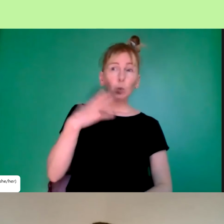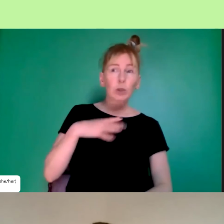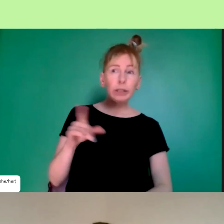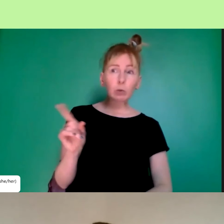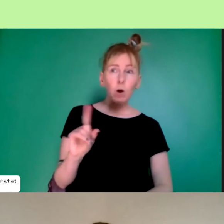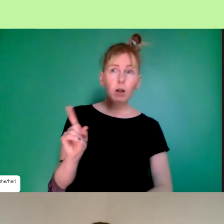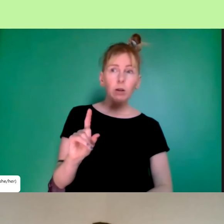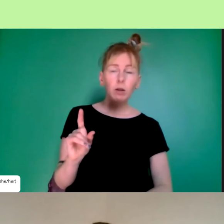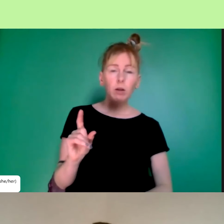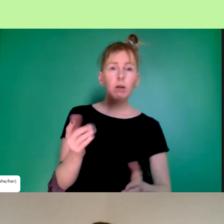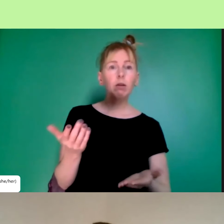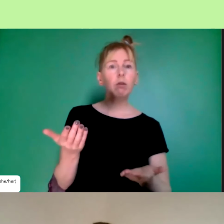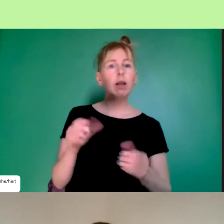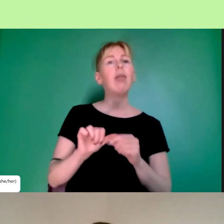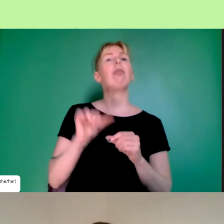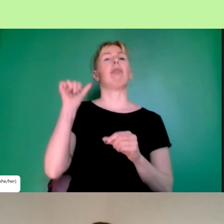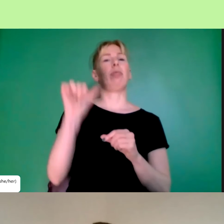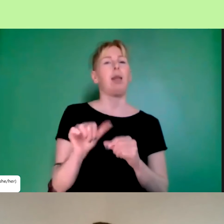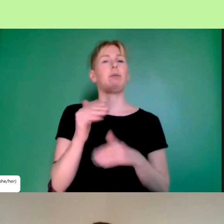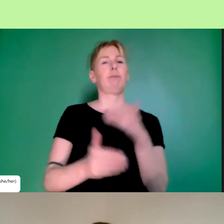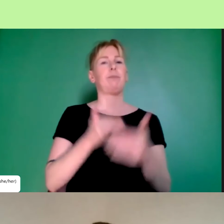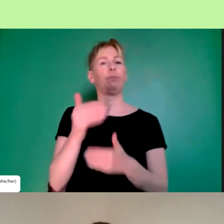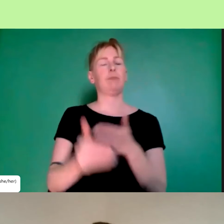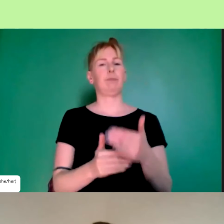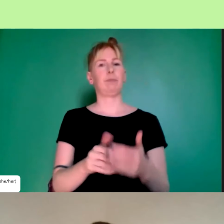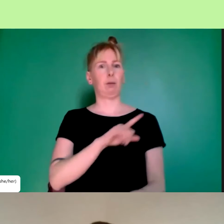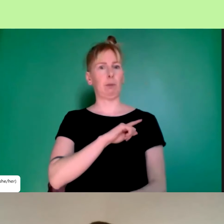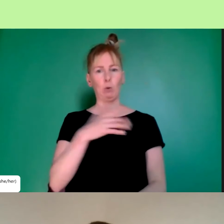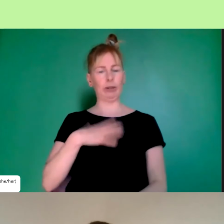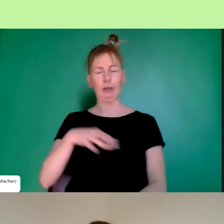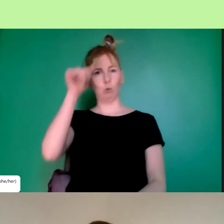there. Because when you operate from a place of knowing that we know how exactly to